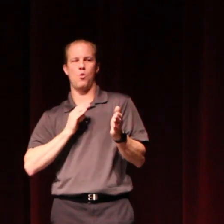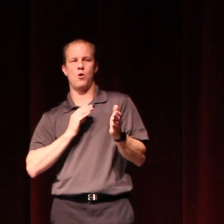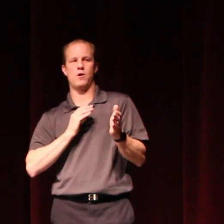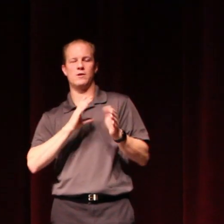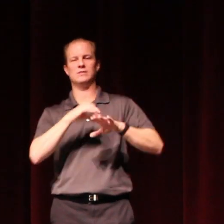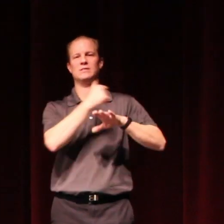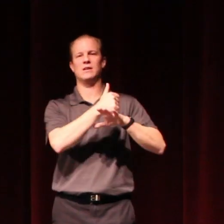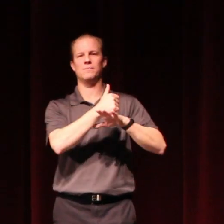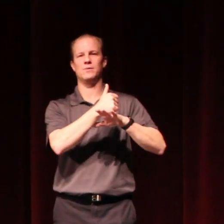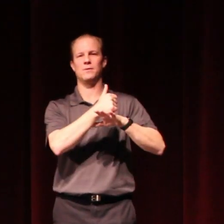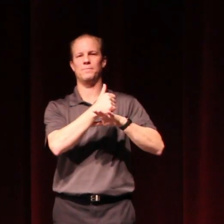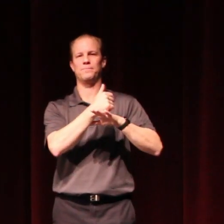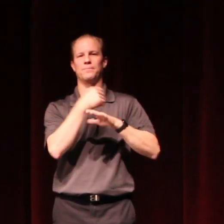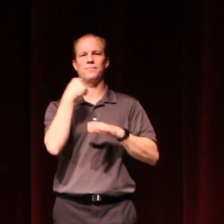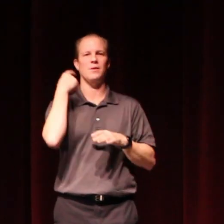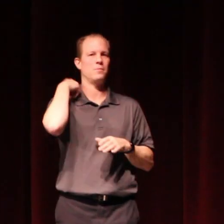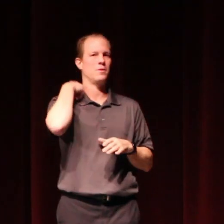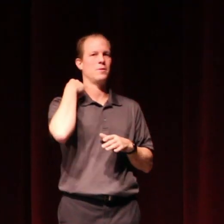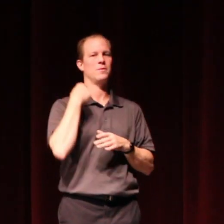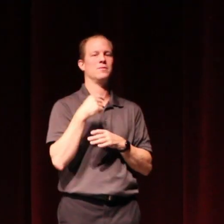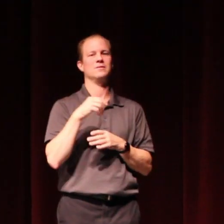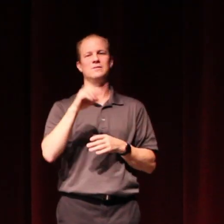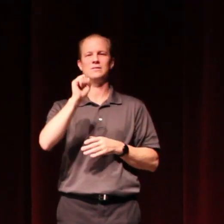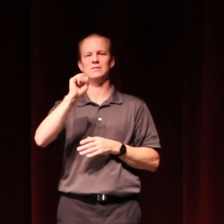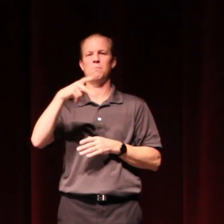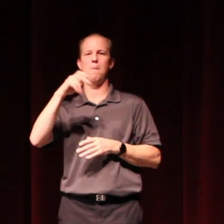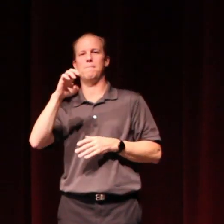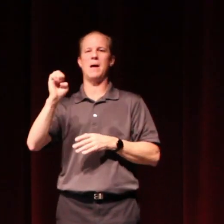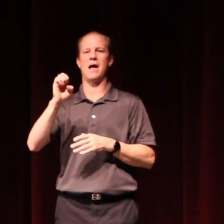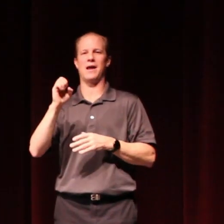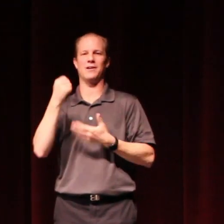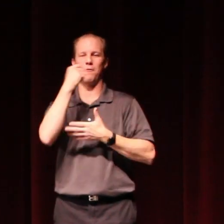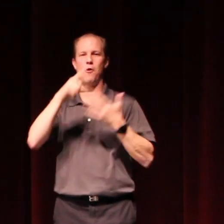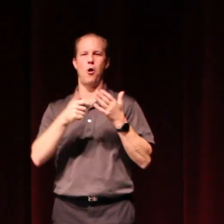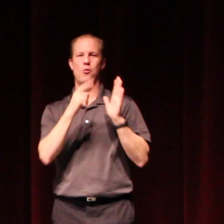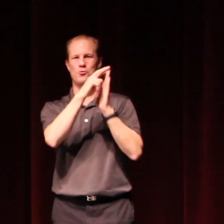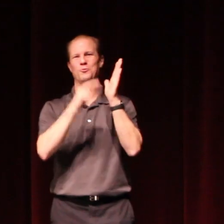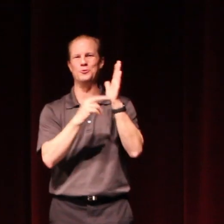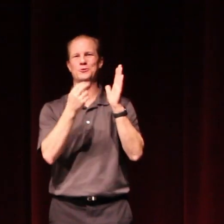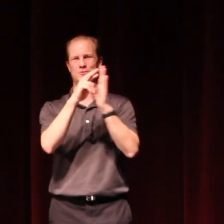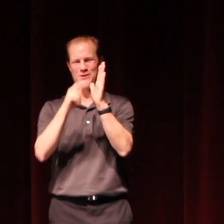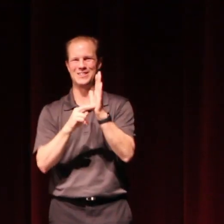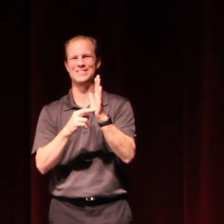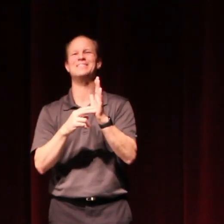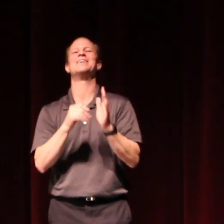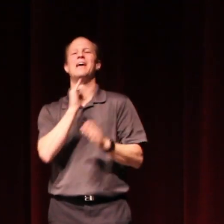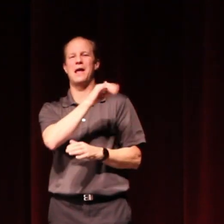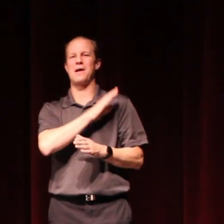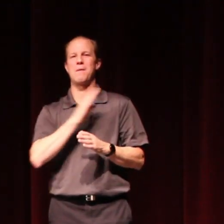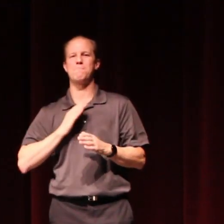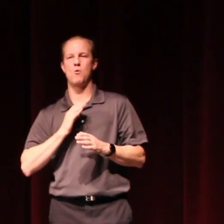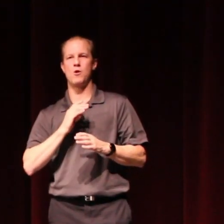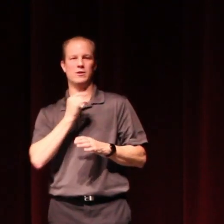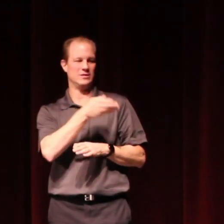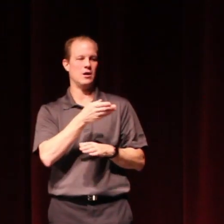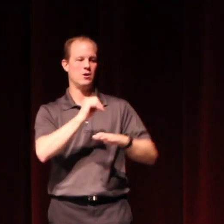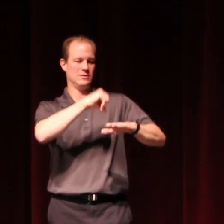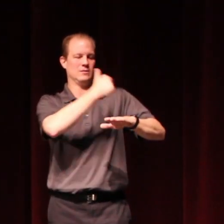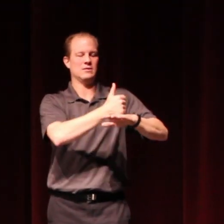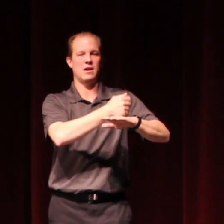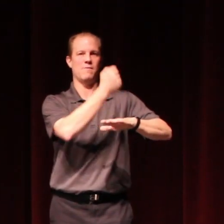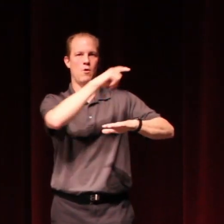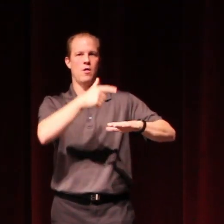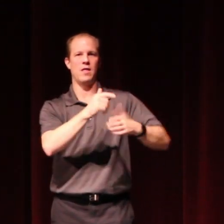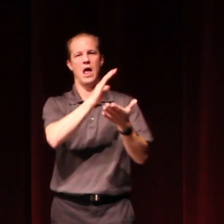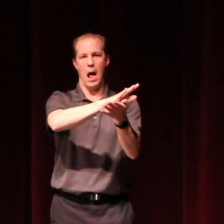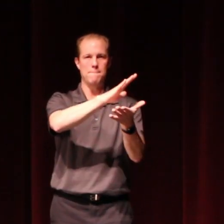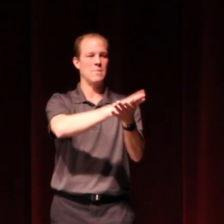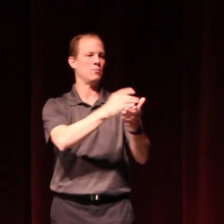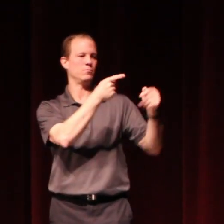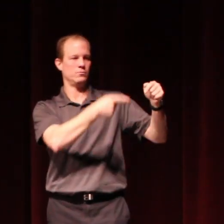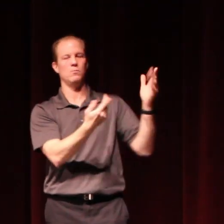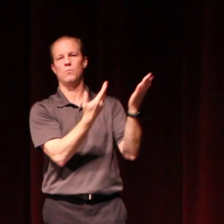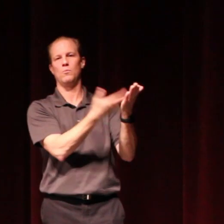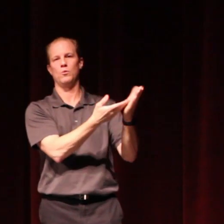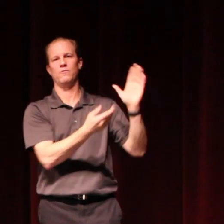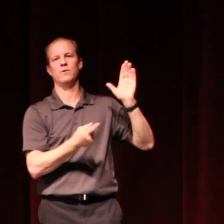all rules and regulations, and that board is there to put it down on paper for use in the future.